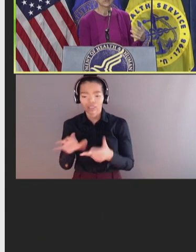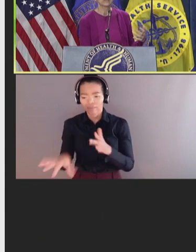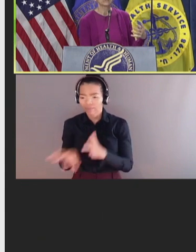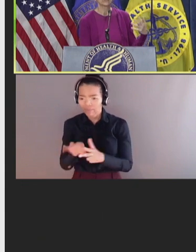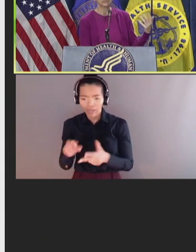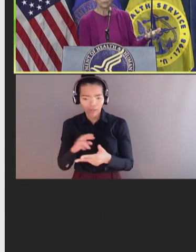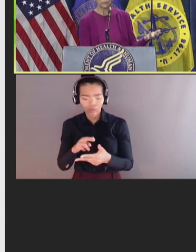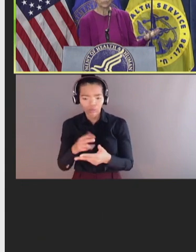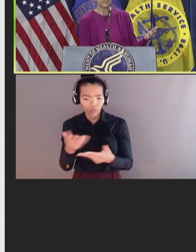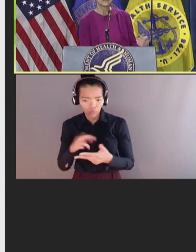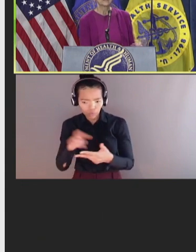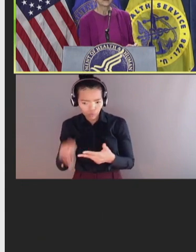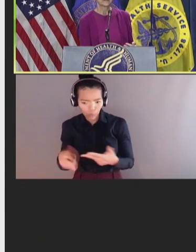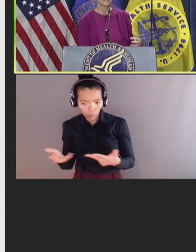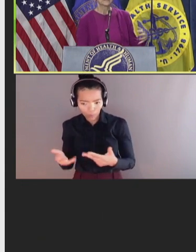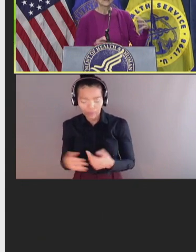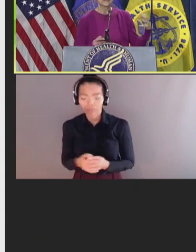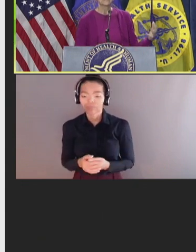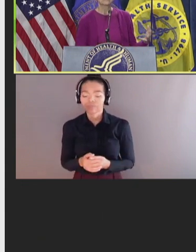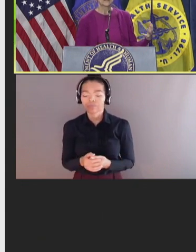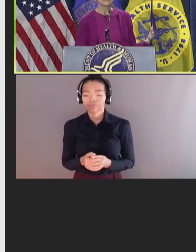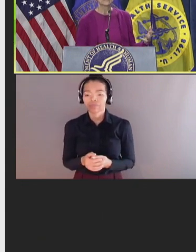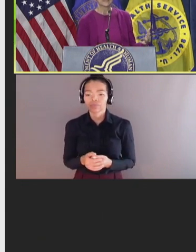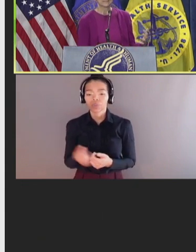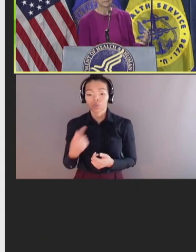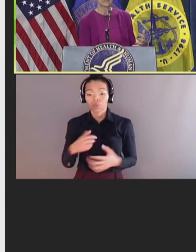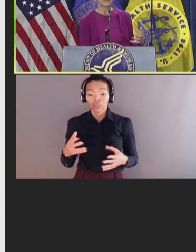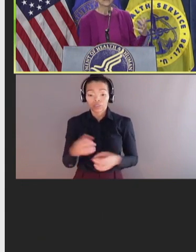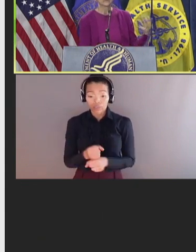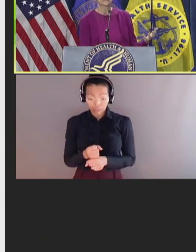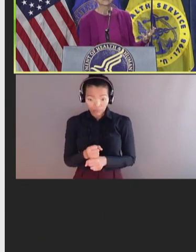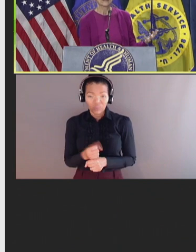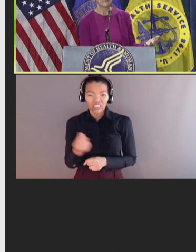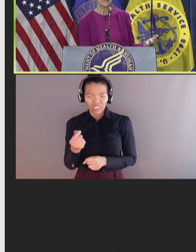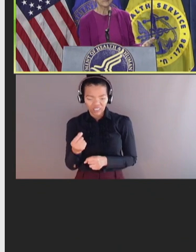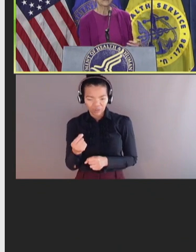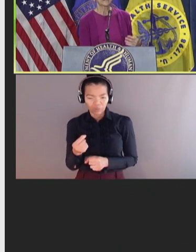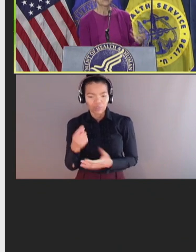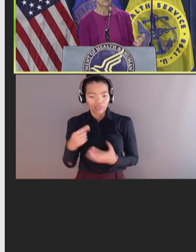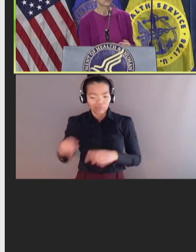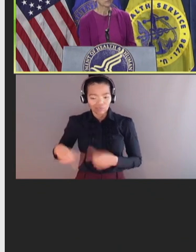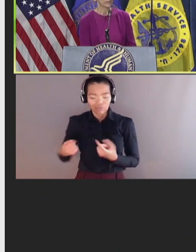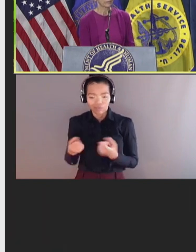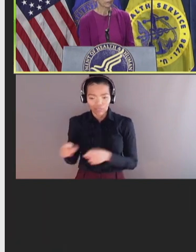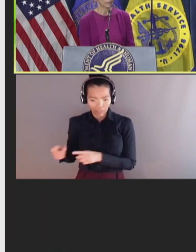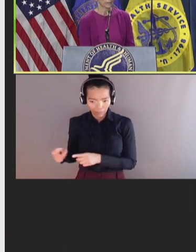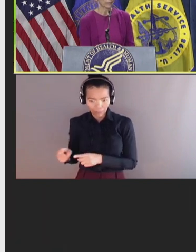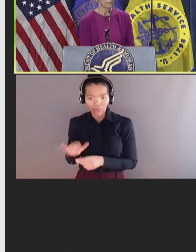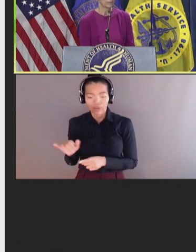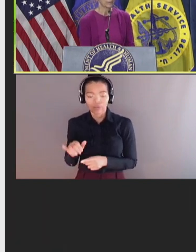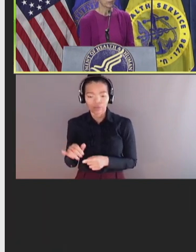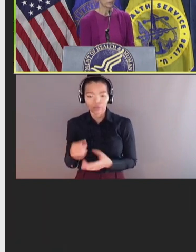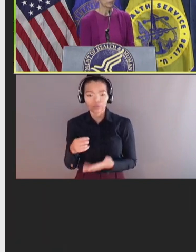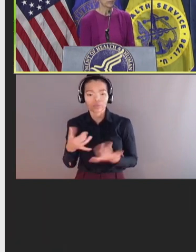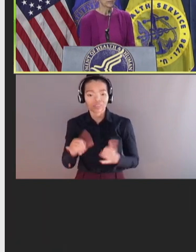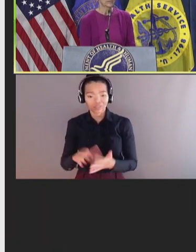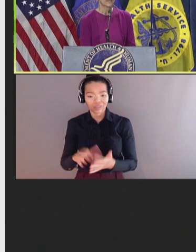to contribute by summarizing a little bit of what has happened and what we're learning from it. So,